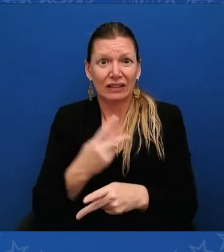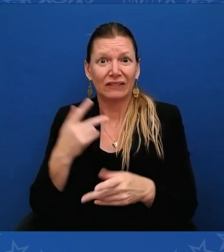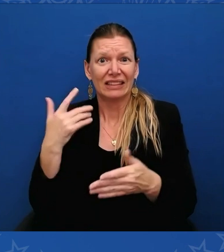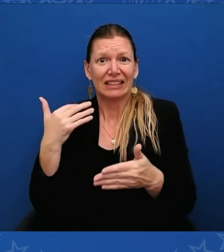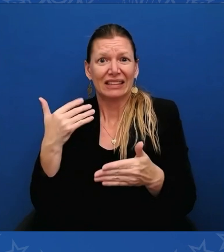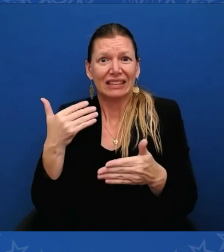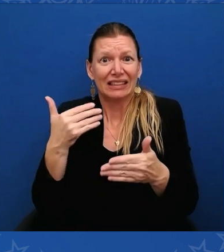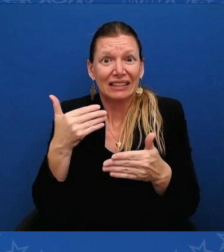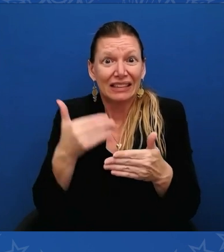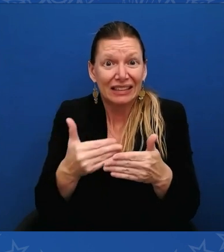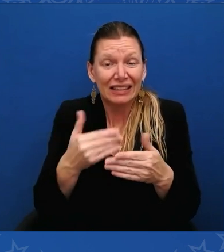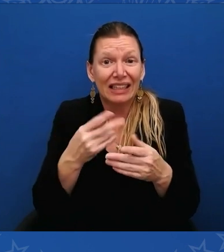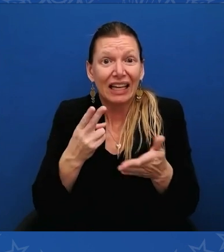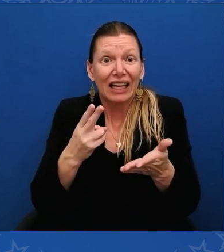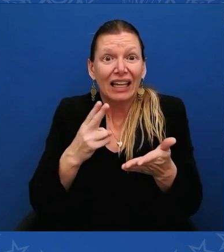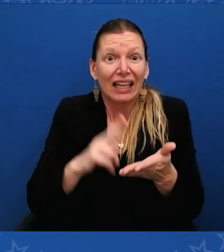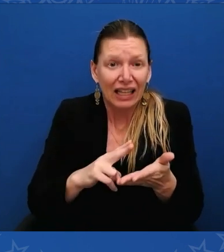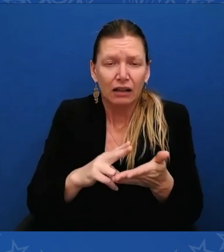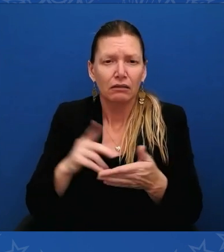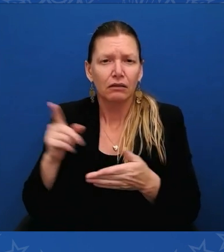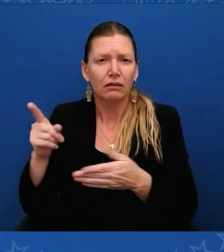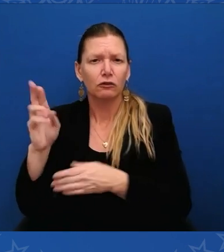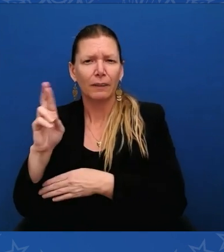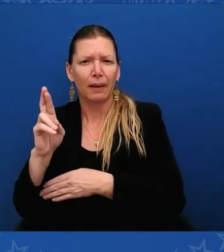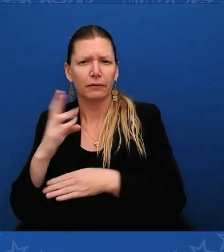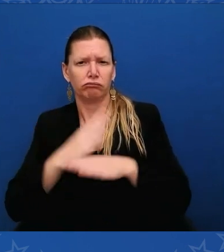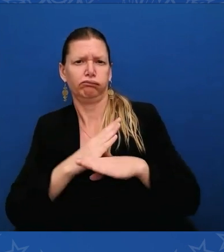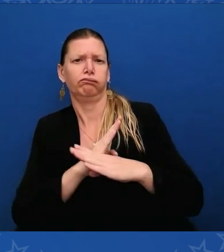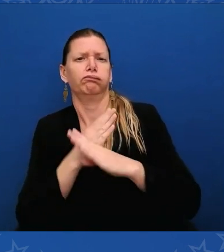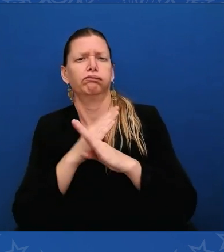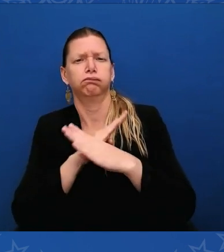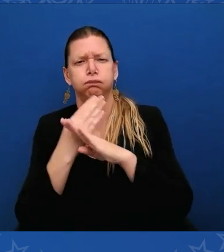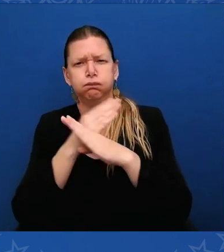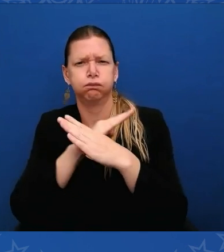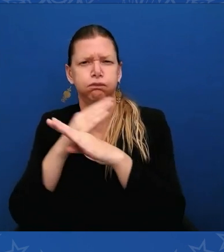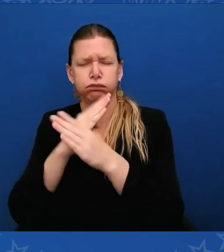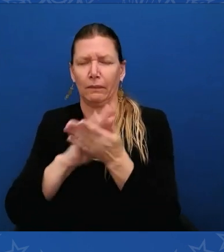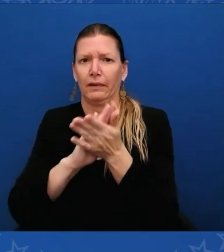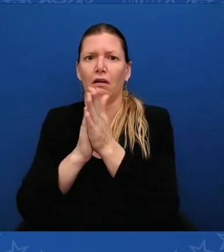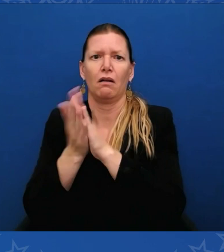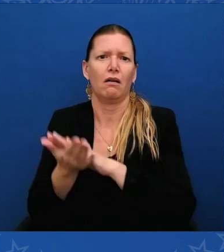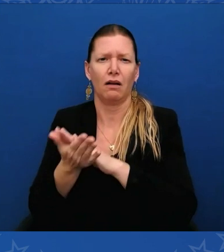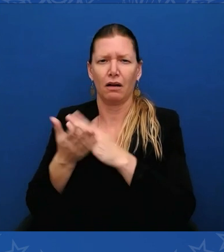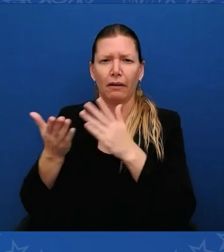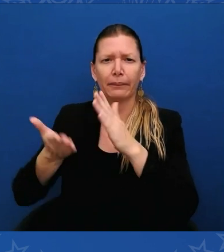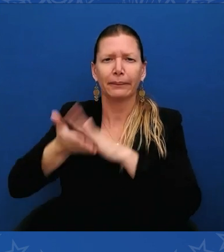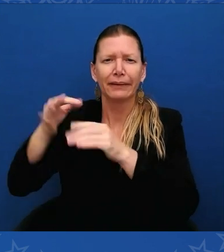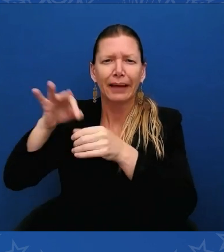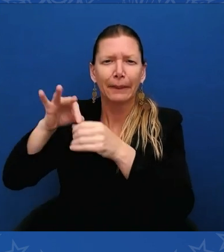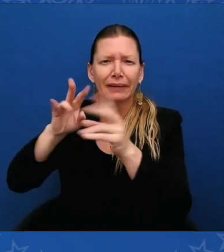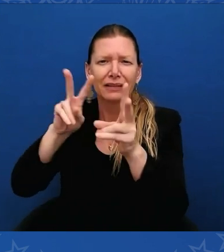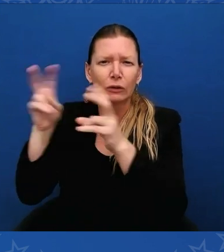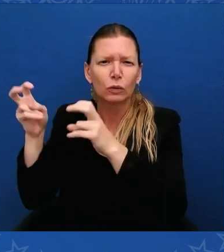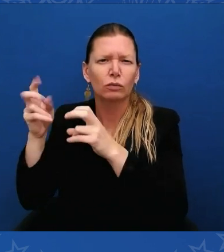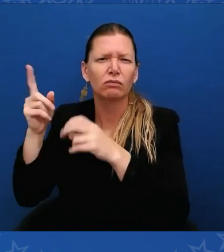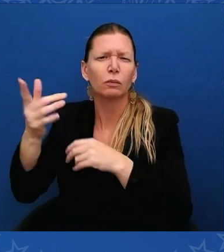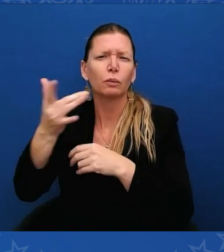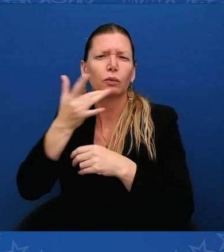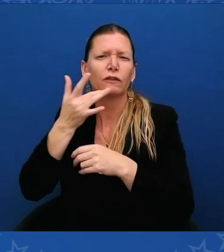As president, the first bill I sent to Congress when I got elected was a comprehensive immigration reform, after working with all of you.